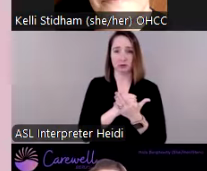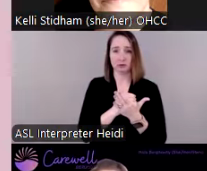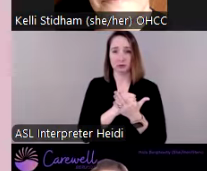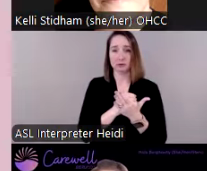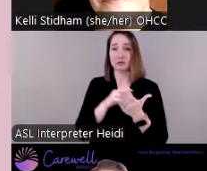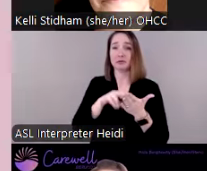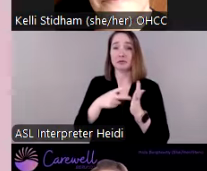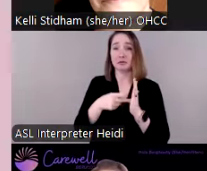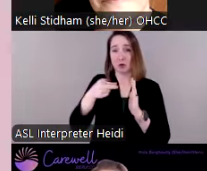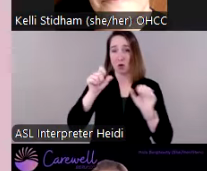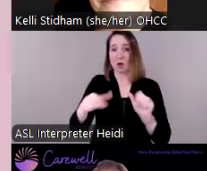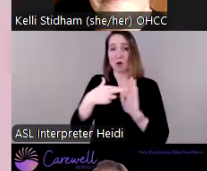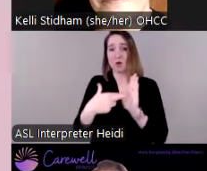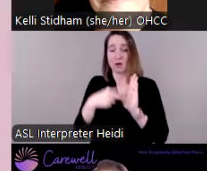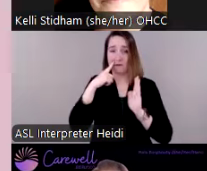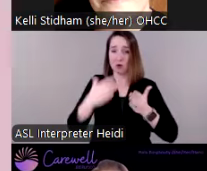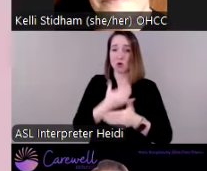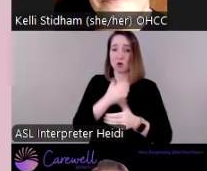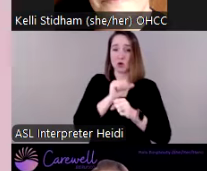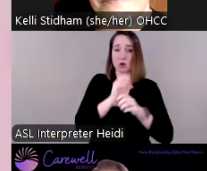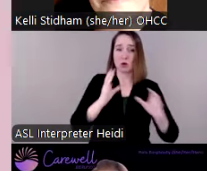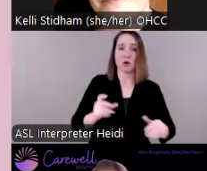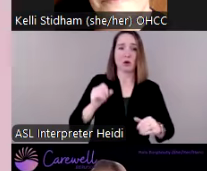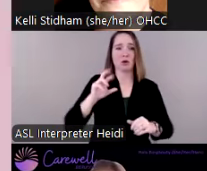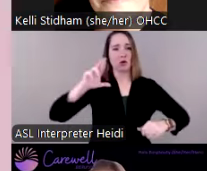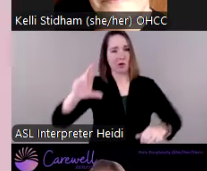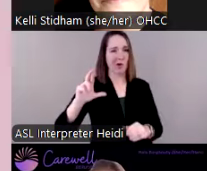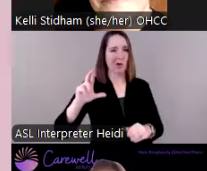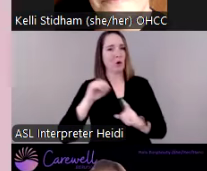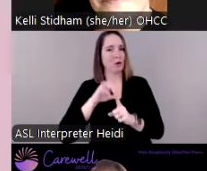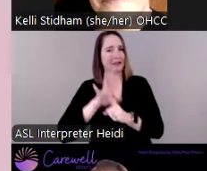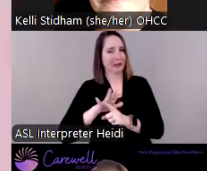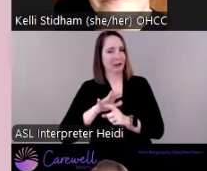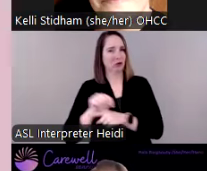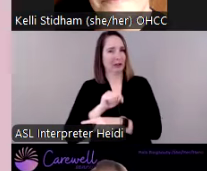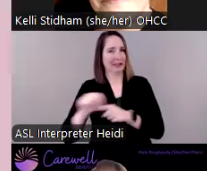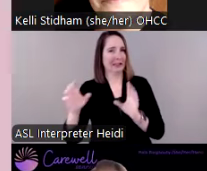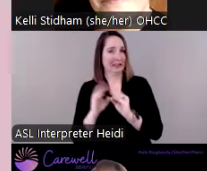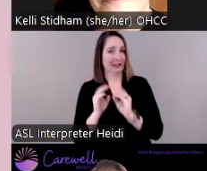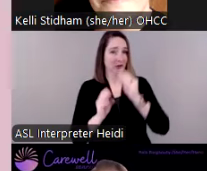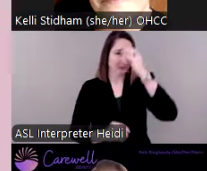register for a new worker orientation training session.